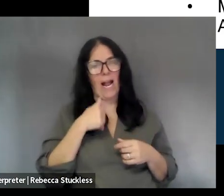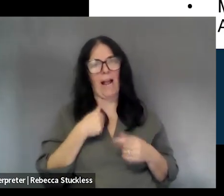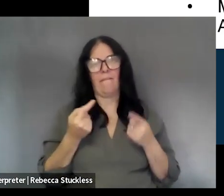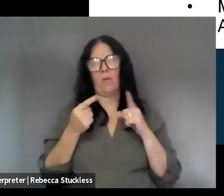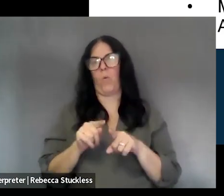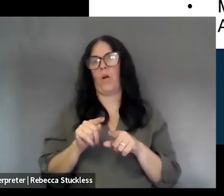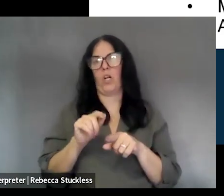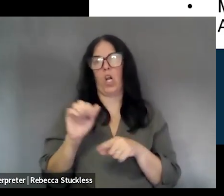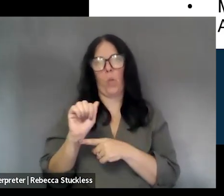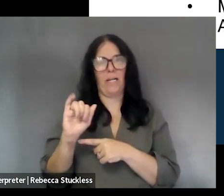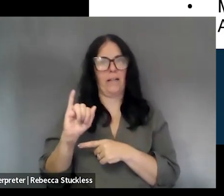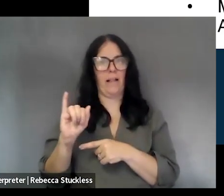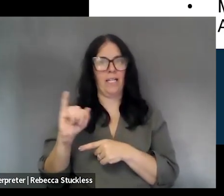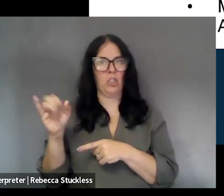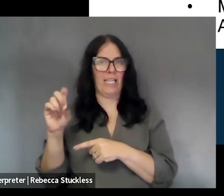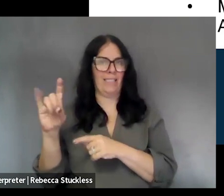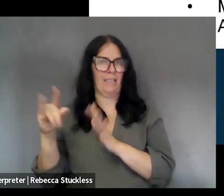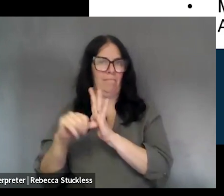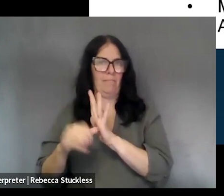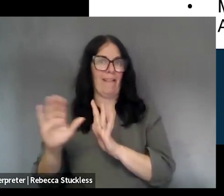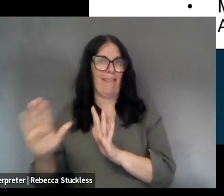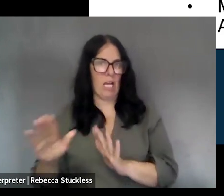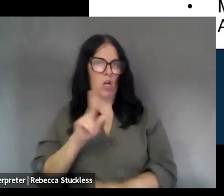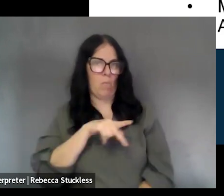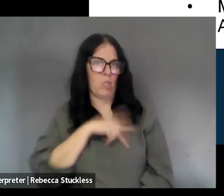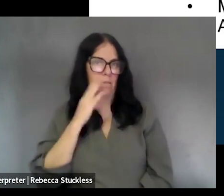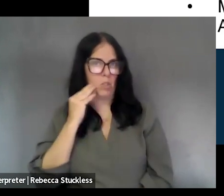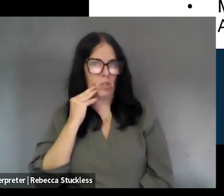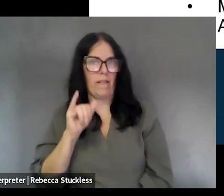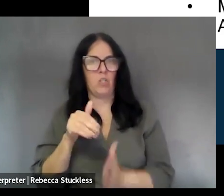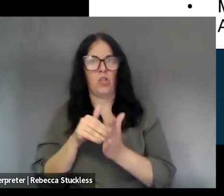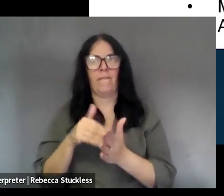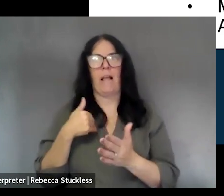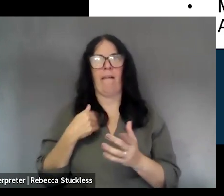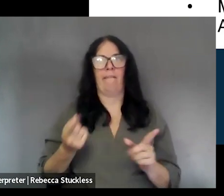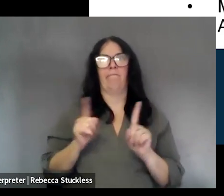obviously underscored with their personal experience, that's often a co-occurring symptom.